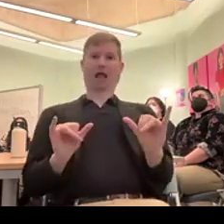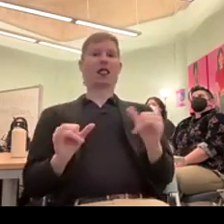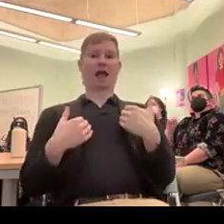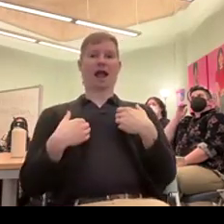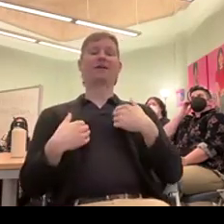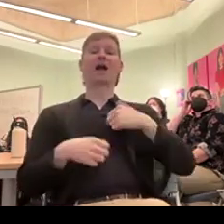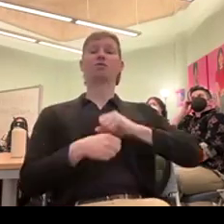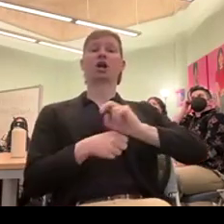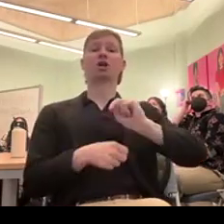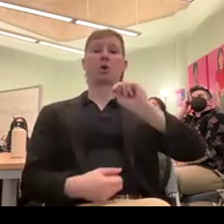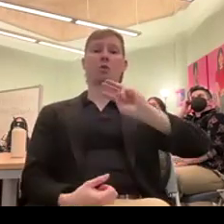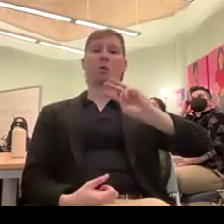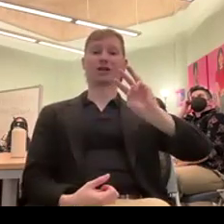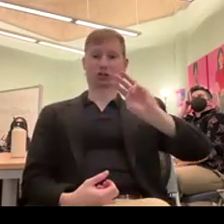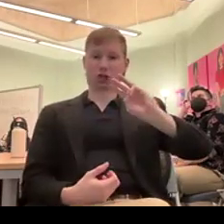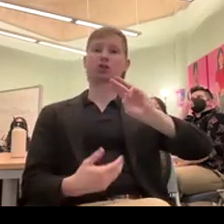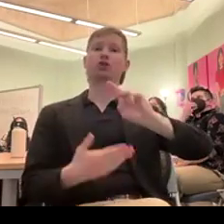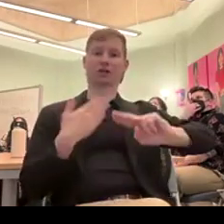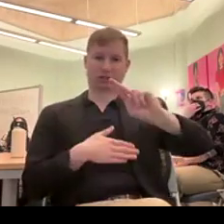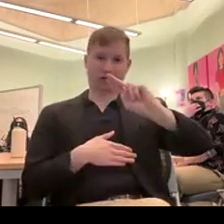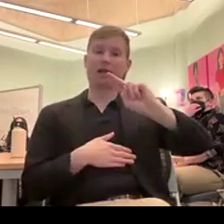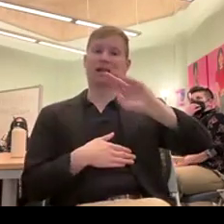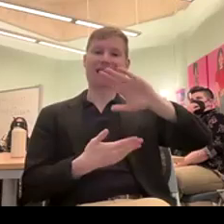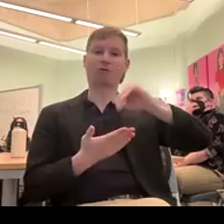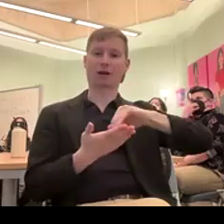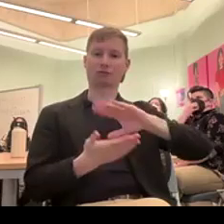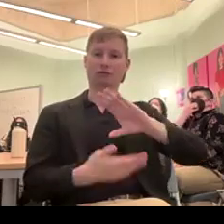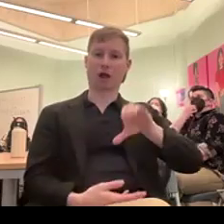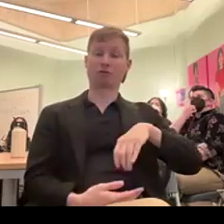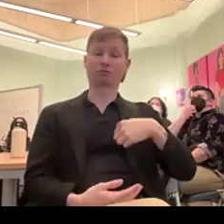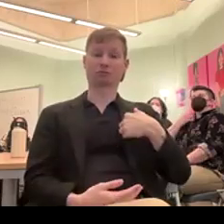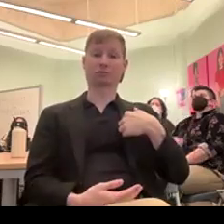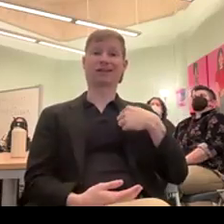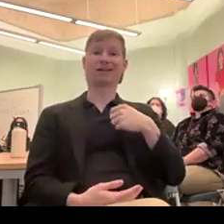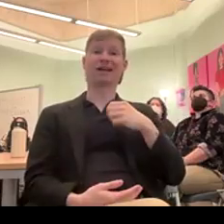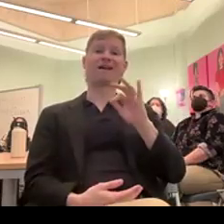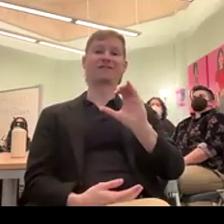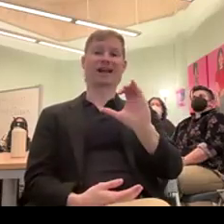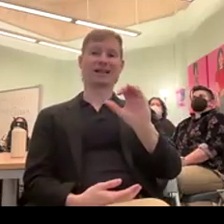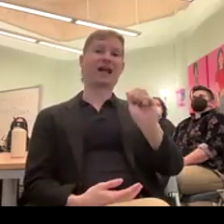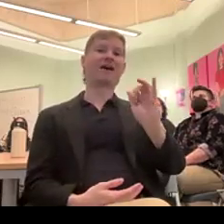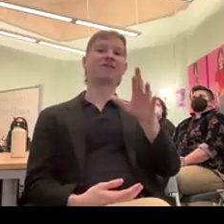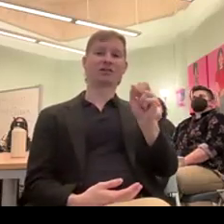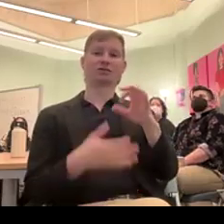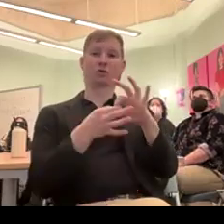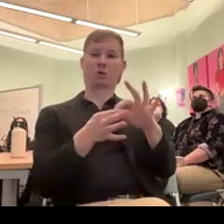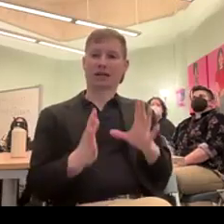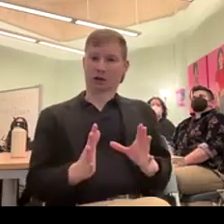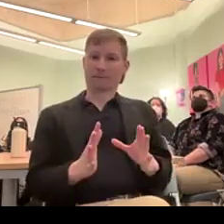still currently in. I work at Northwestern University in downtown Chicago, and I am a